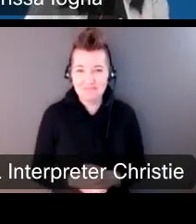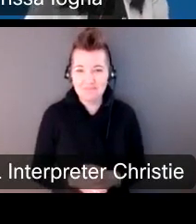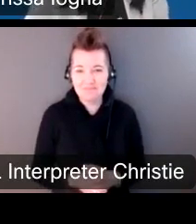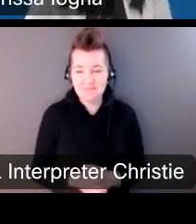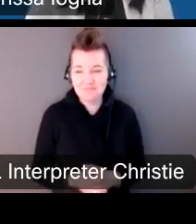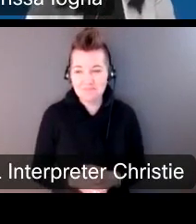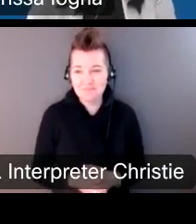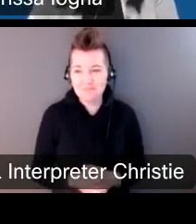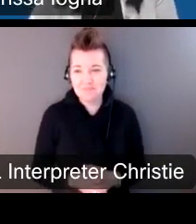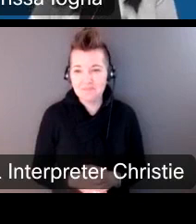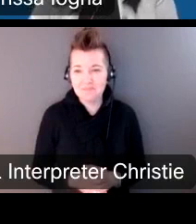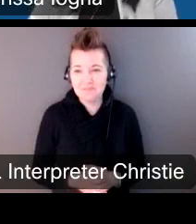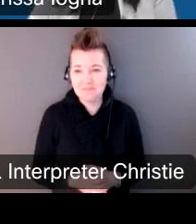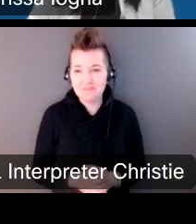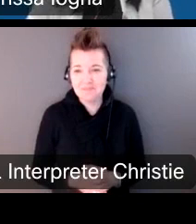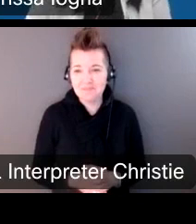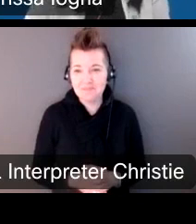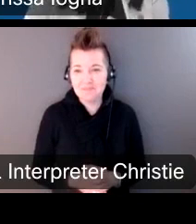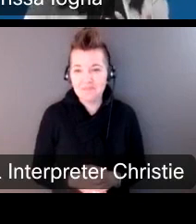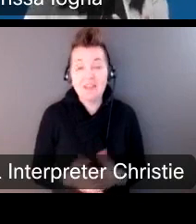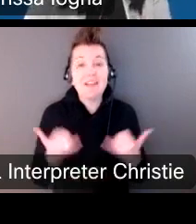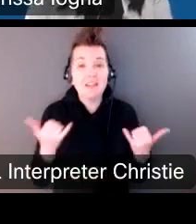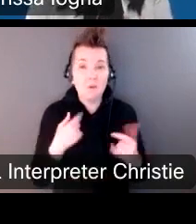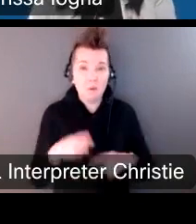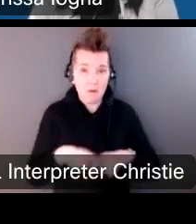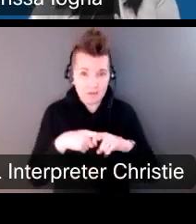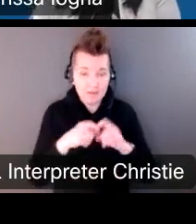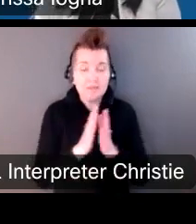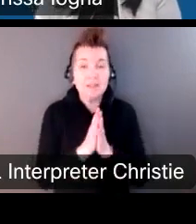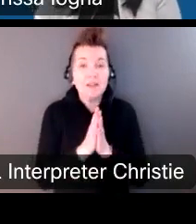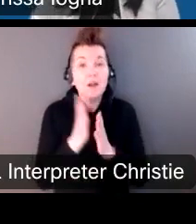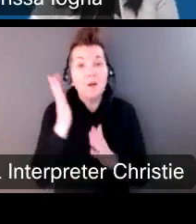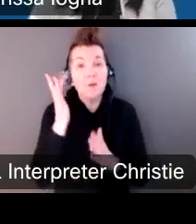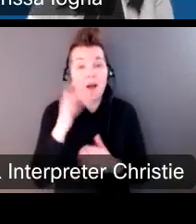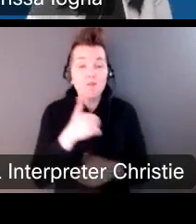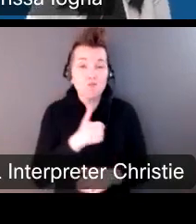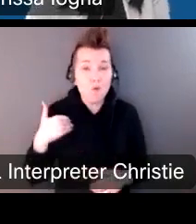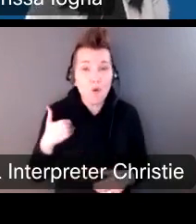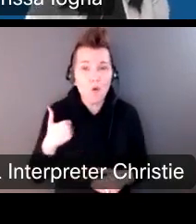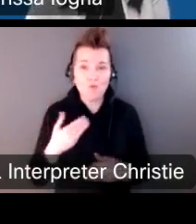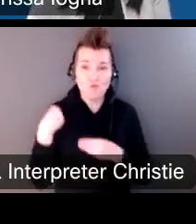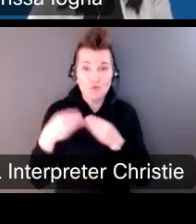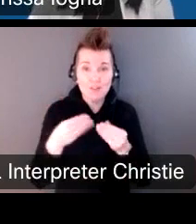I'm going to pause a moment for the land acknowledgement. As we all know, Toronto is the traditional territory of many nations